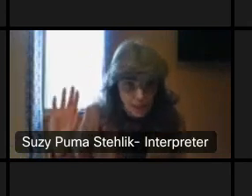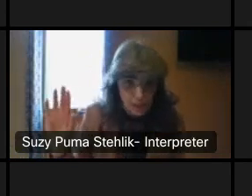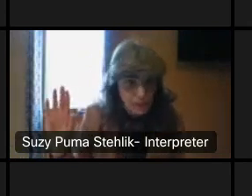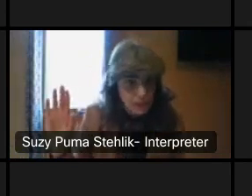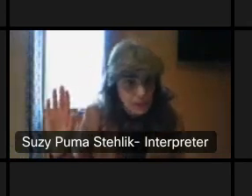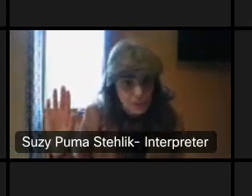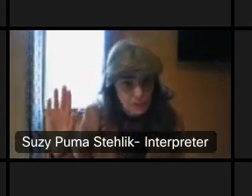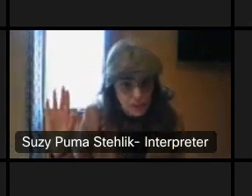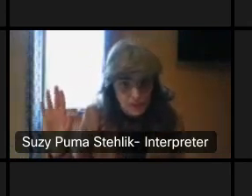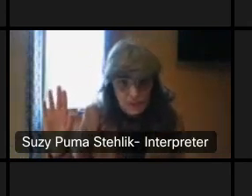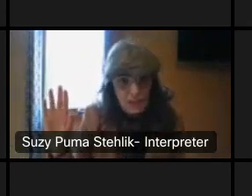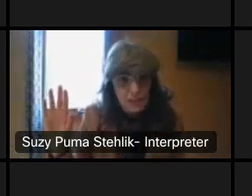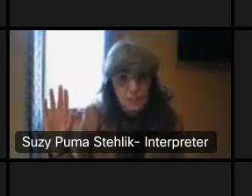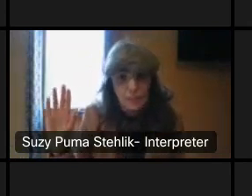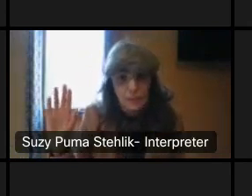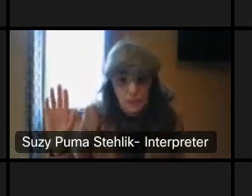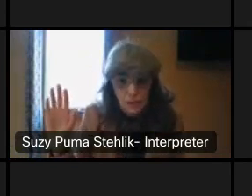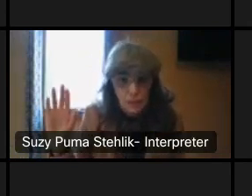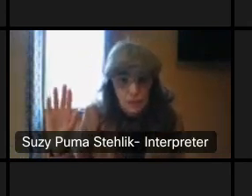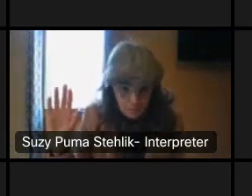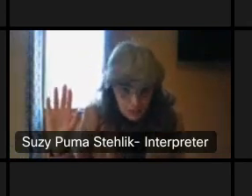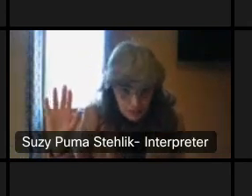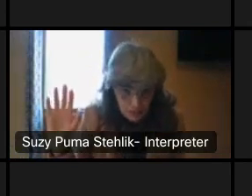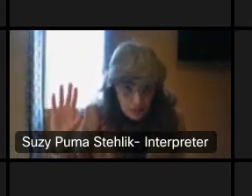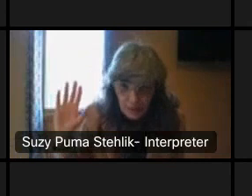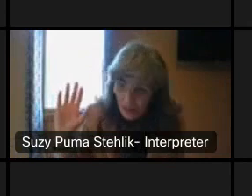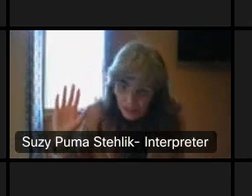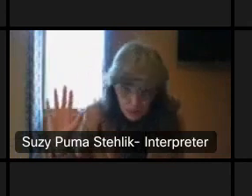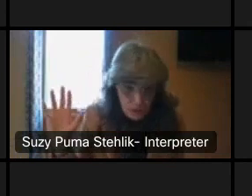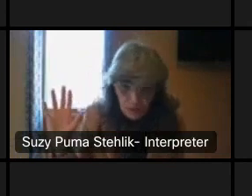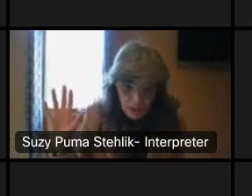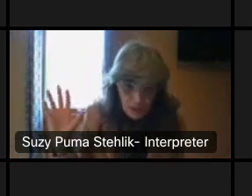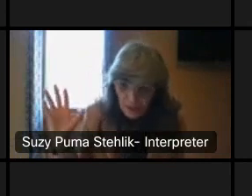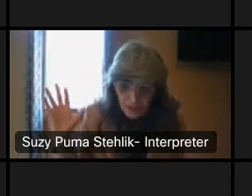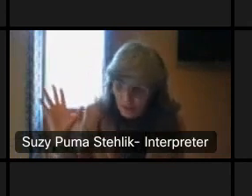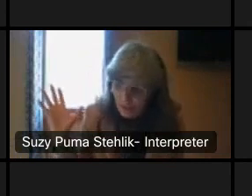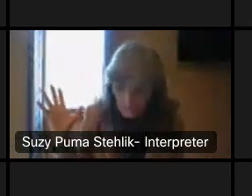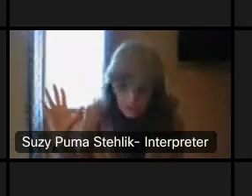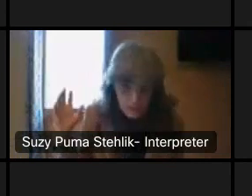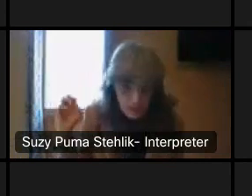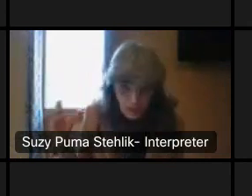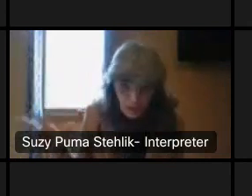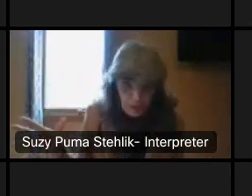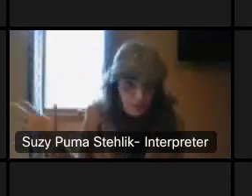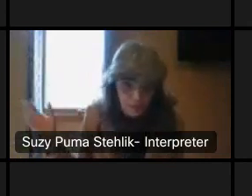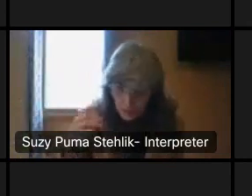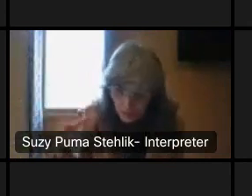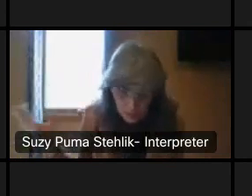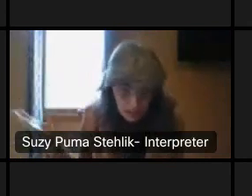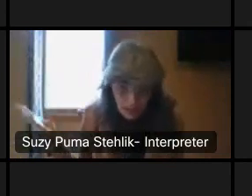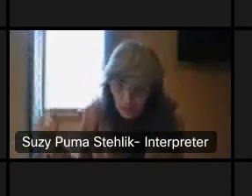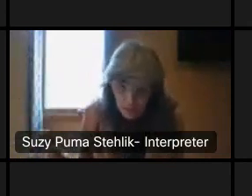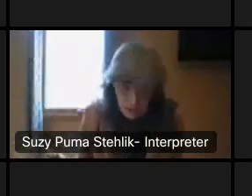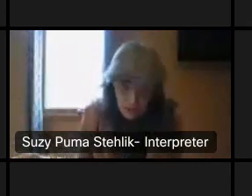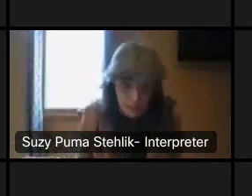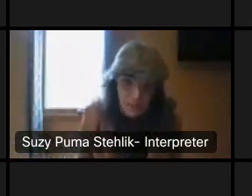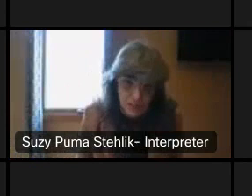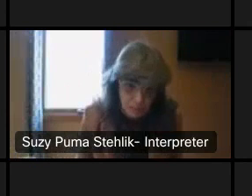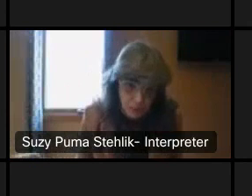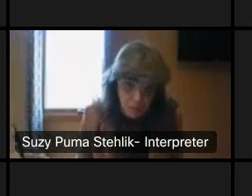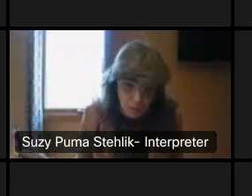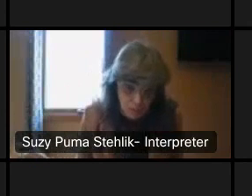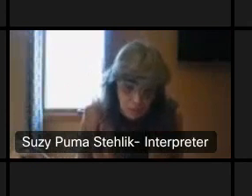I apologize to ask this again or the interpreter speaking right now I'm having trouble hearing. It's it's cutting off. Sounds are coming in. I. apologize. Please make.